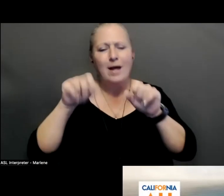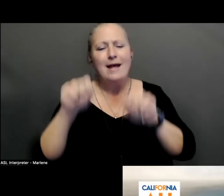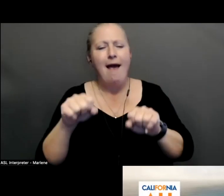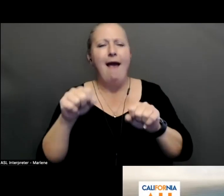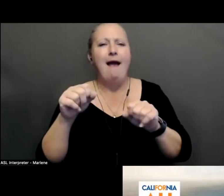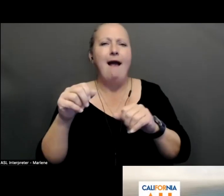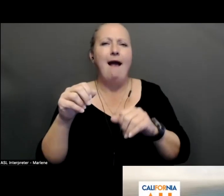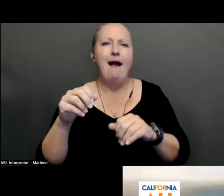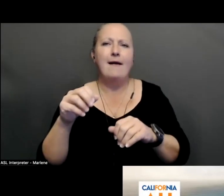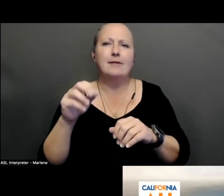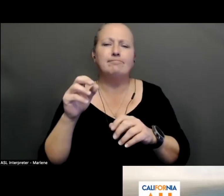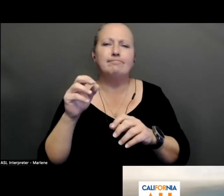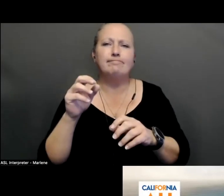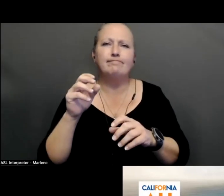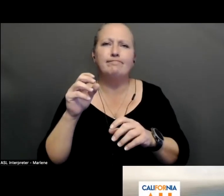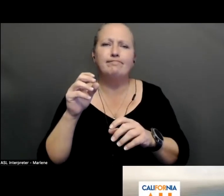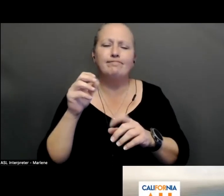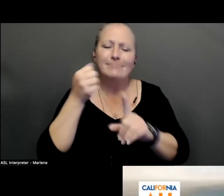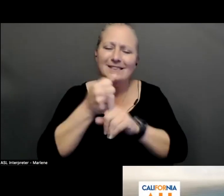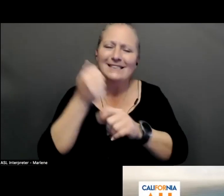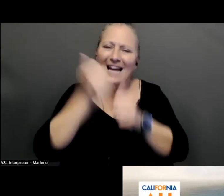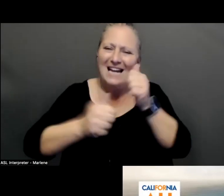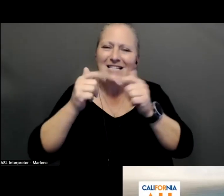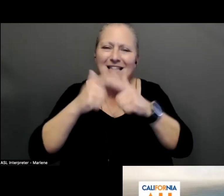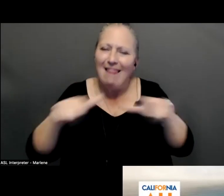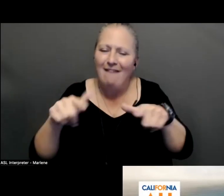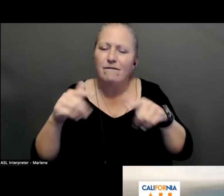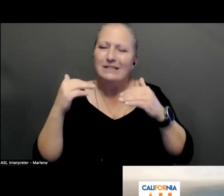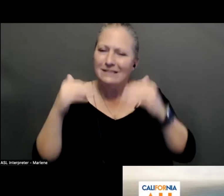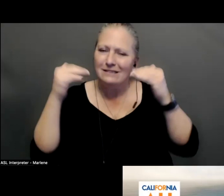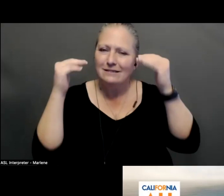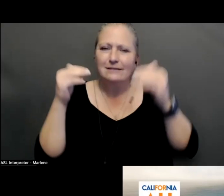to every single level and and and hopefully everybody that we that we want to and need to